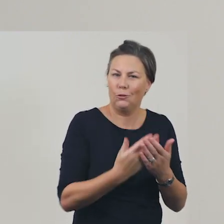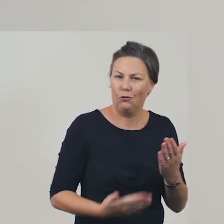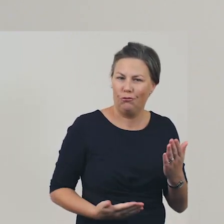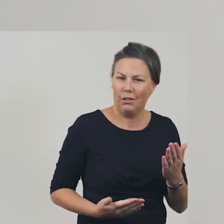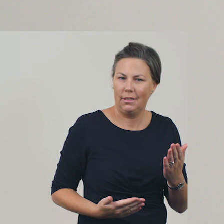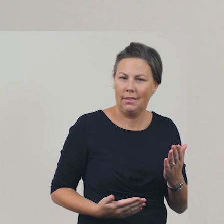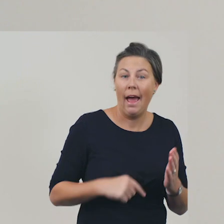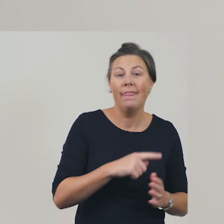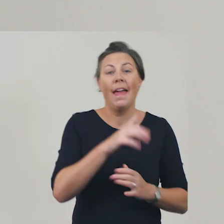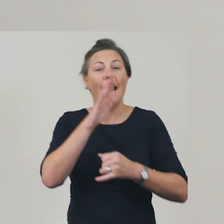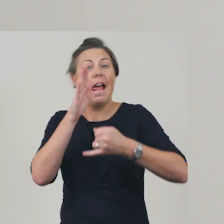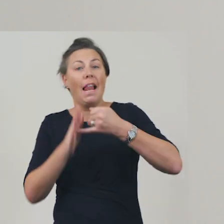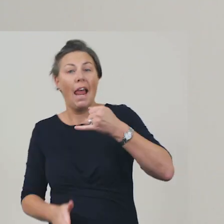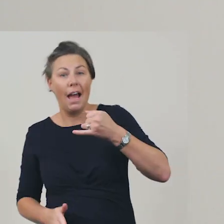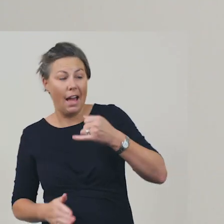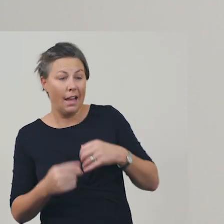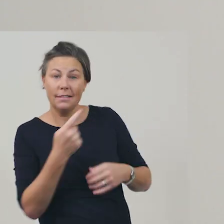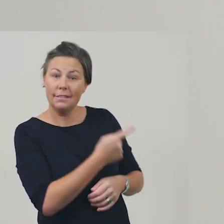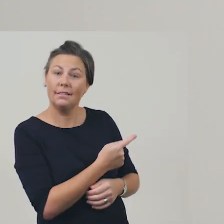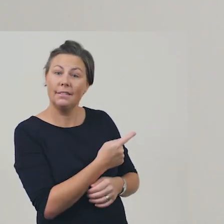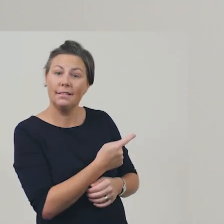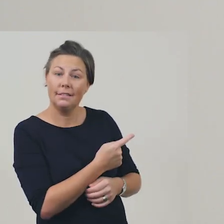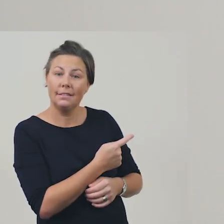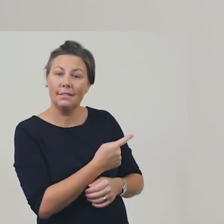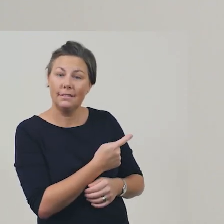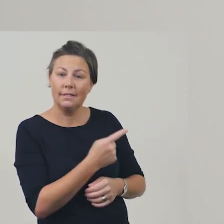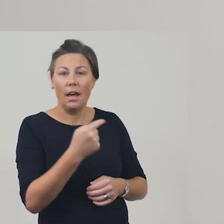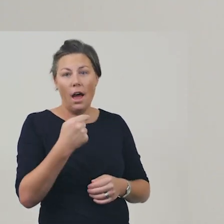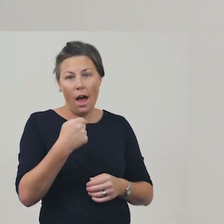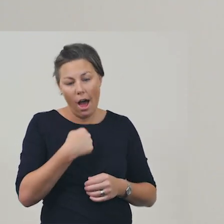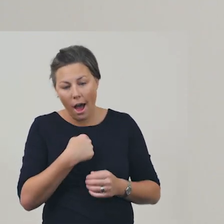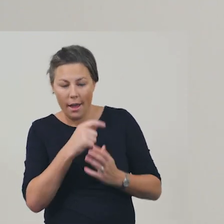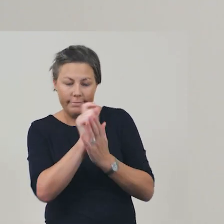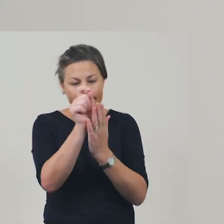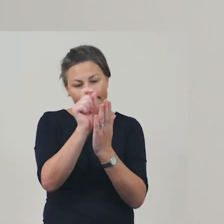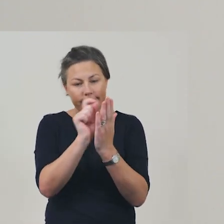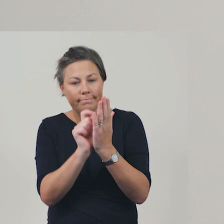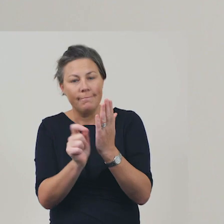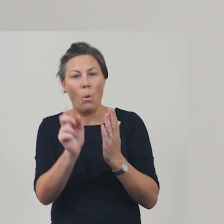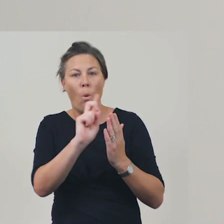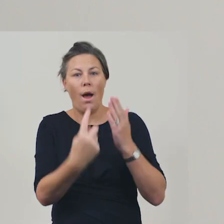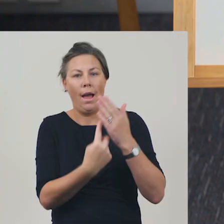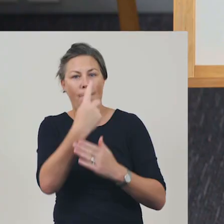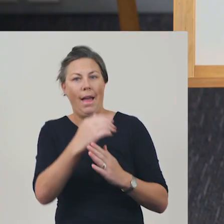And in this last box, I have written and drawn what happened at the end of the story.